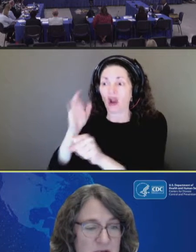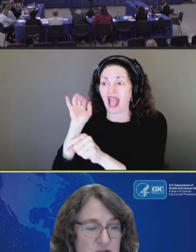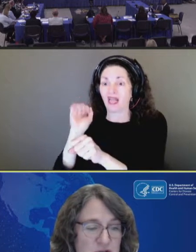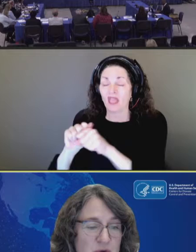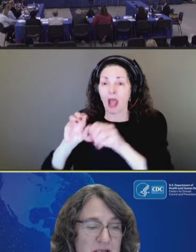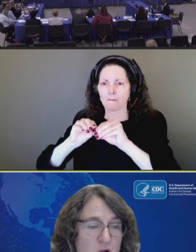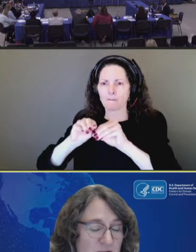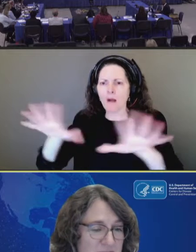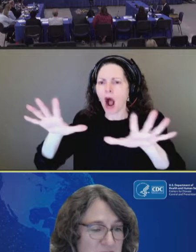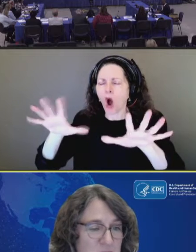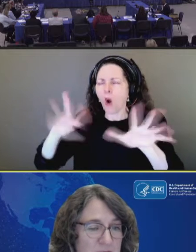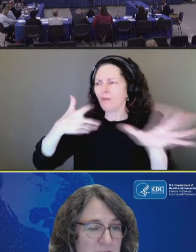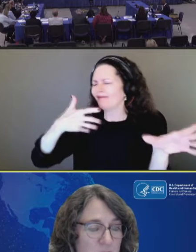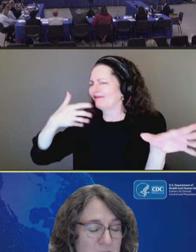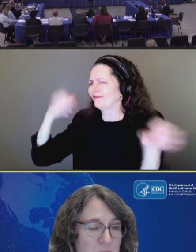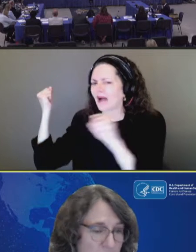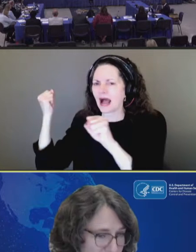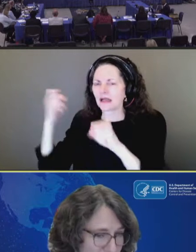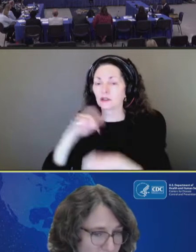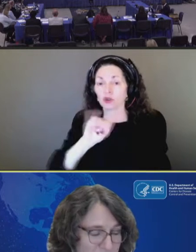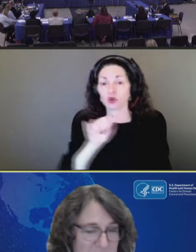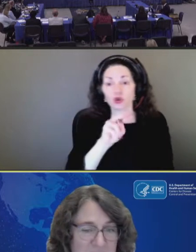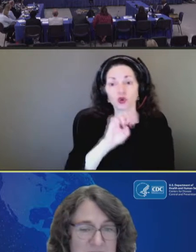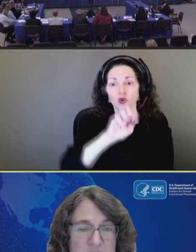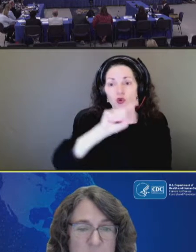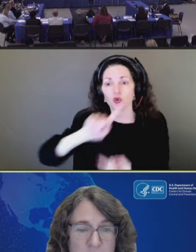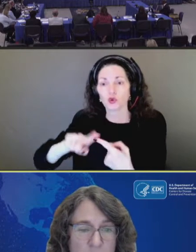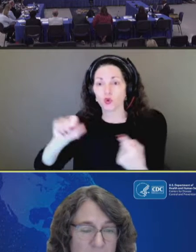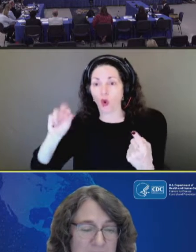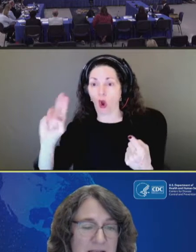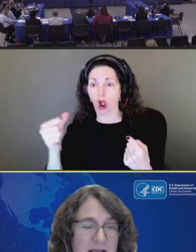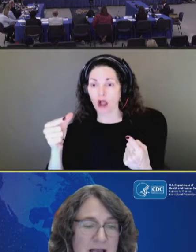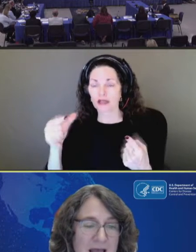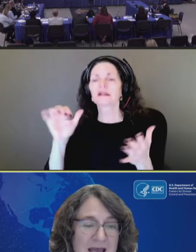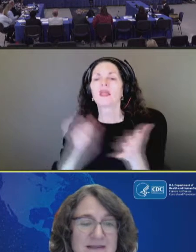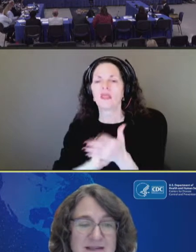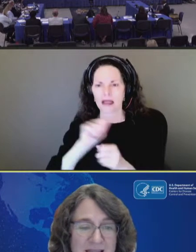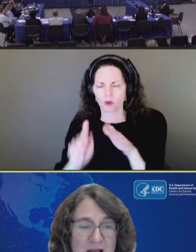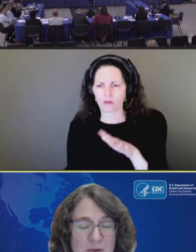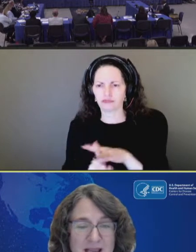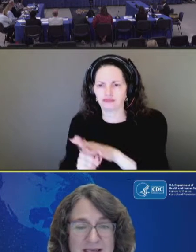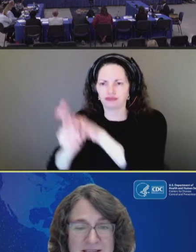between June and August is really when most of the U.S. cases were reported. As the outbreak